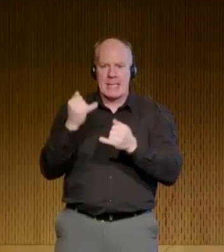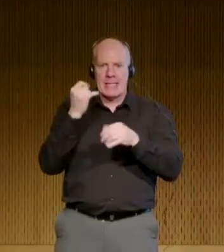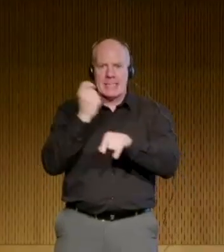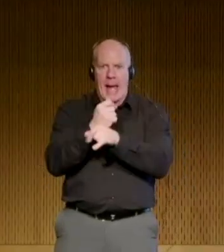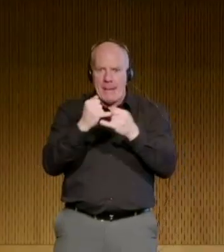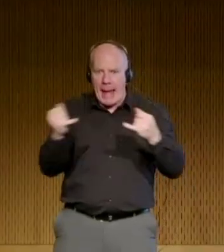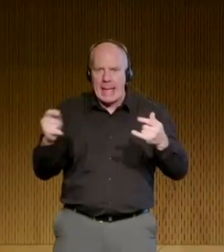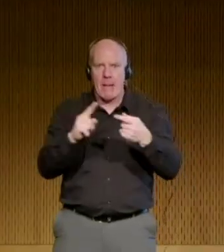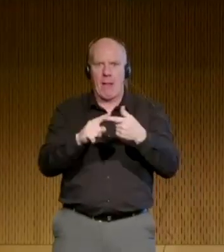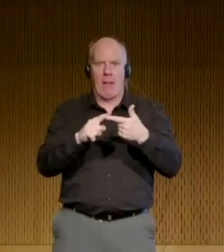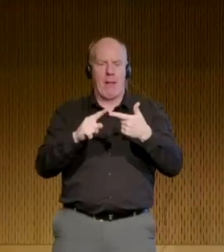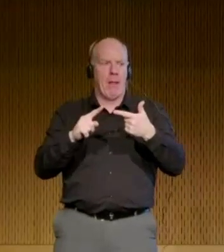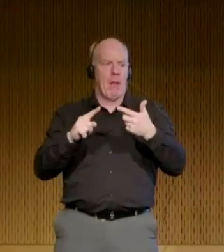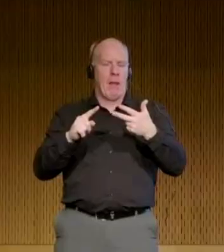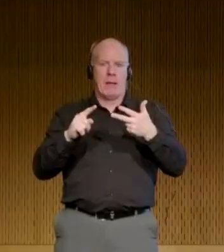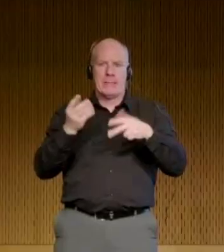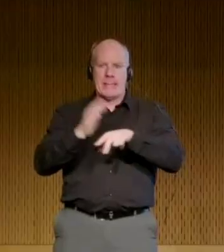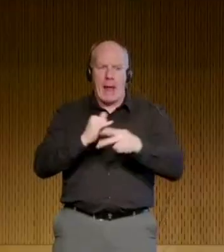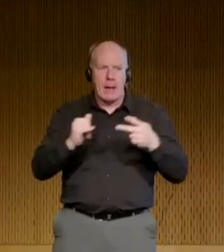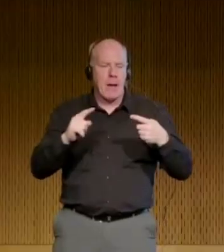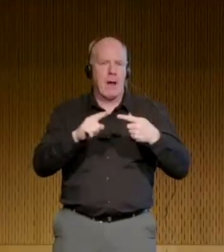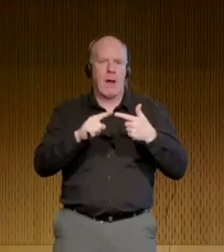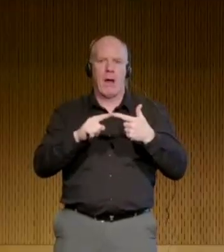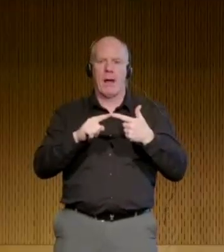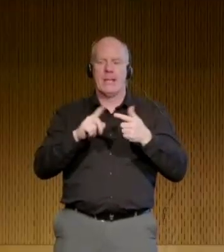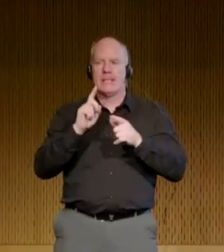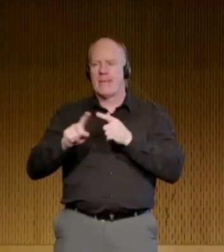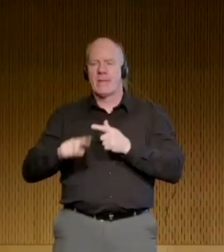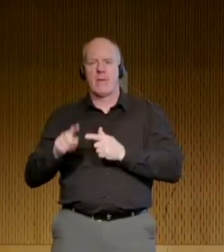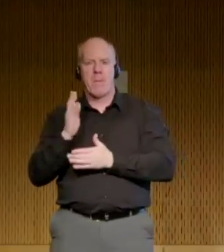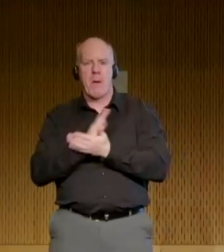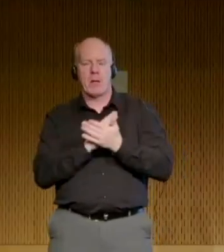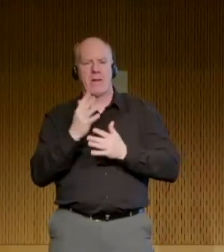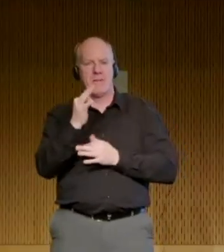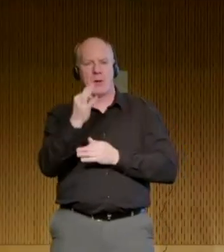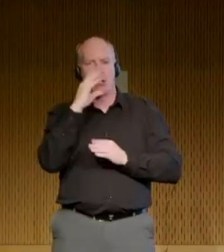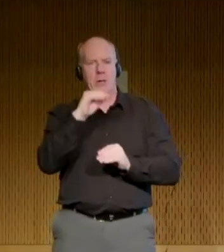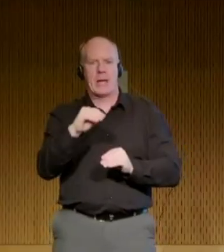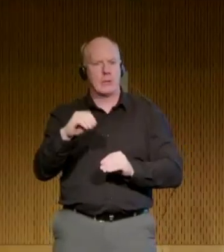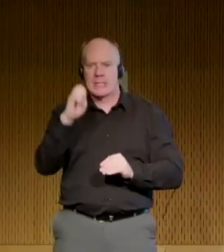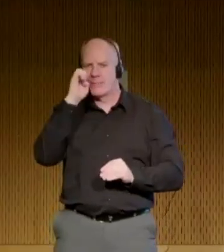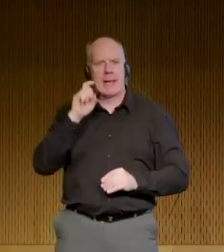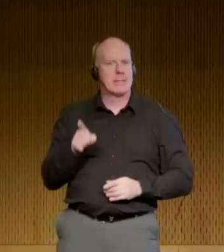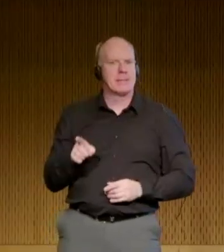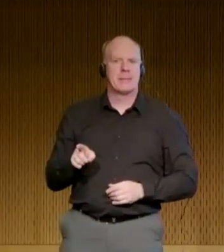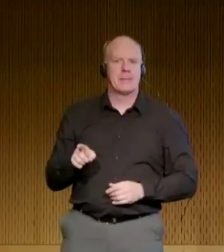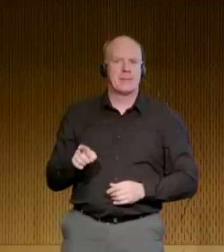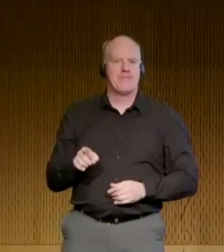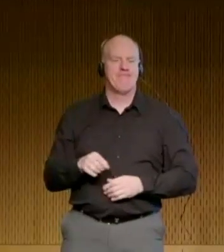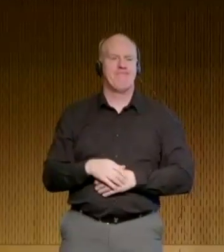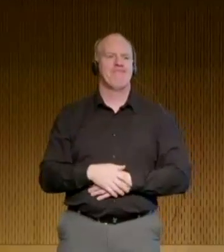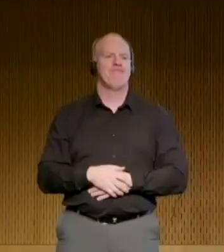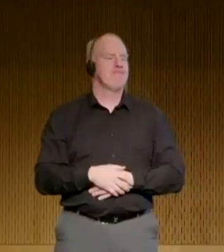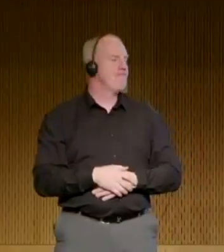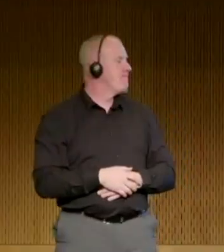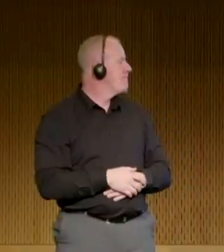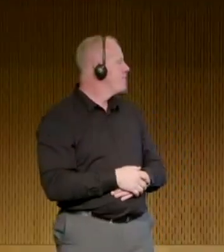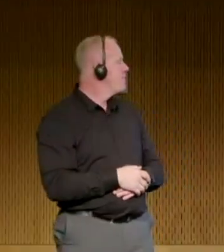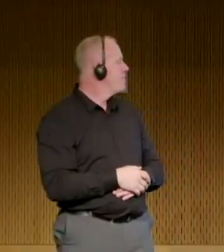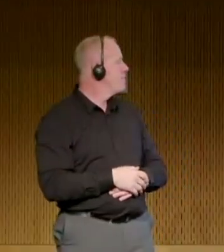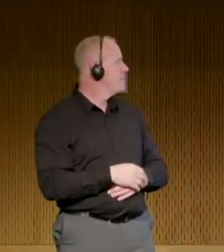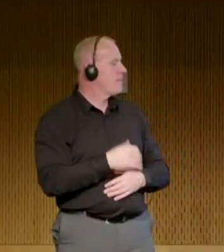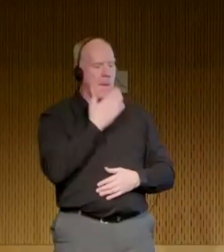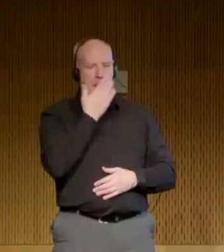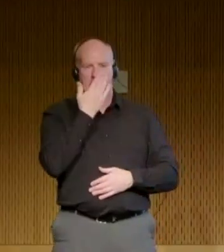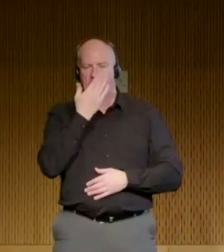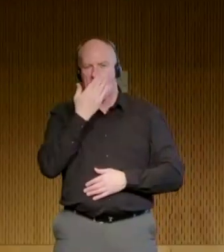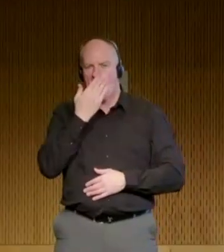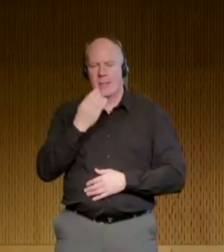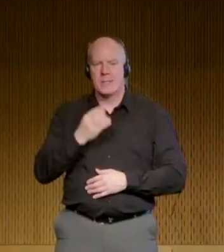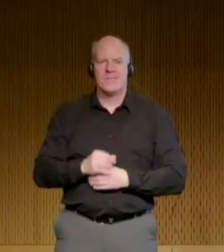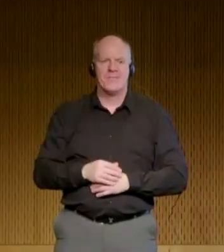by various aspects of further education which he wasn't expecting. So when we say we foster